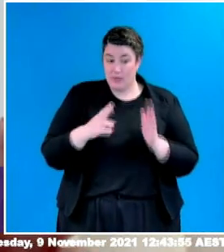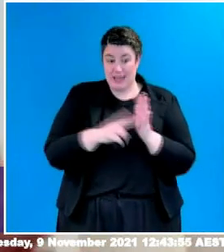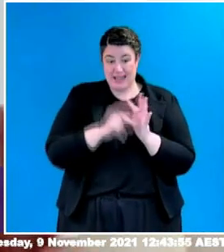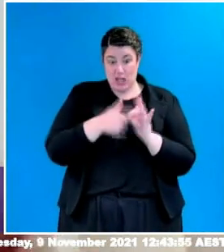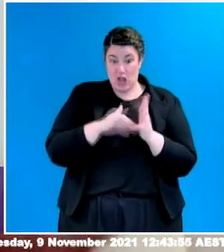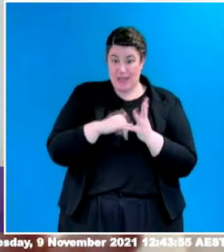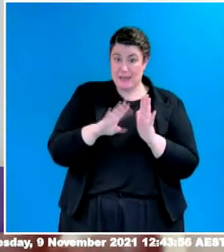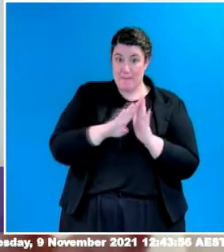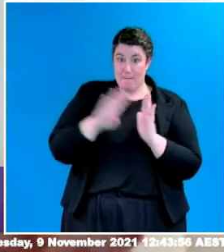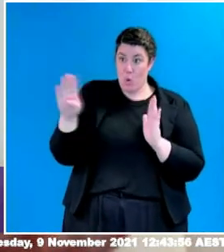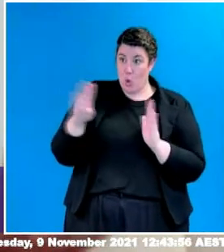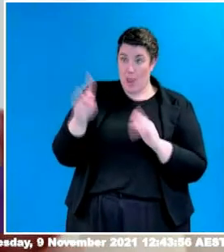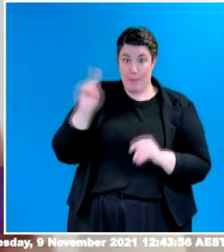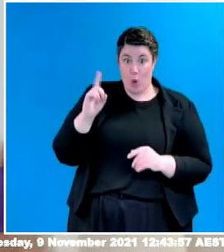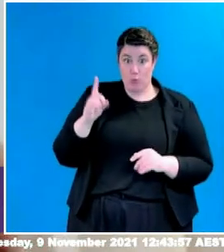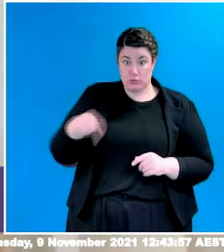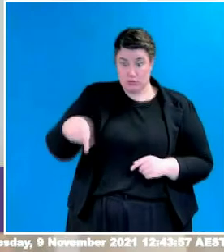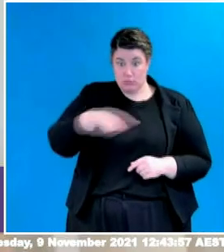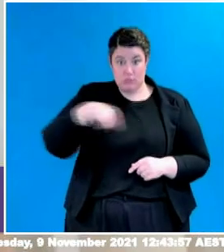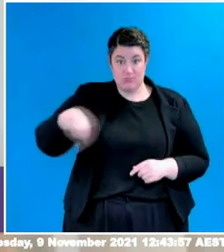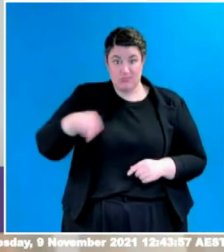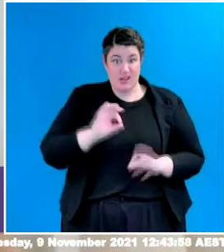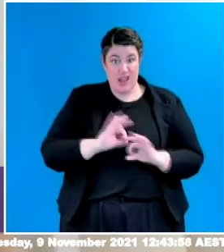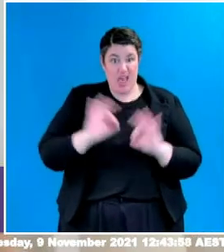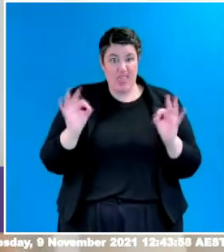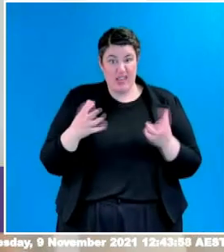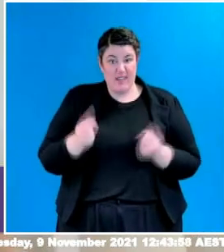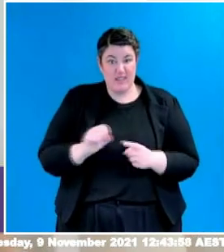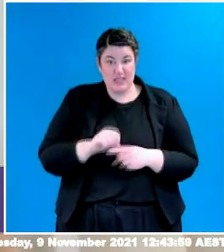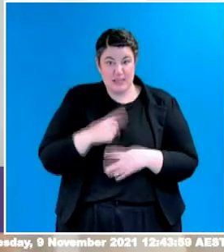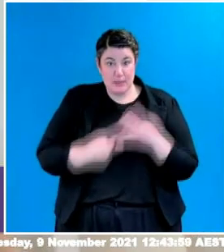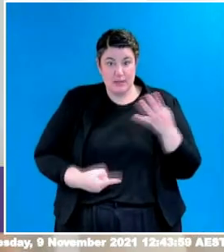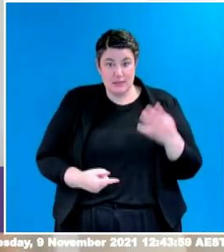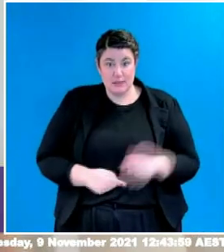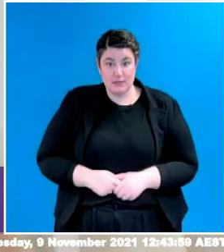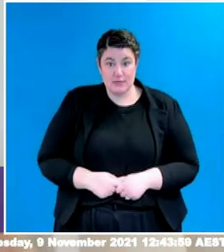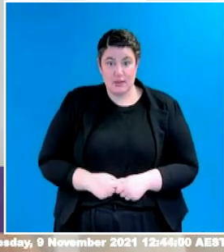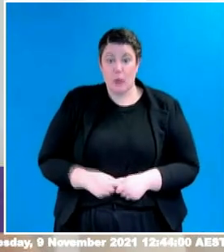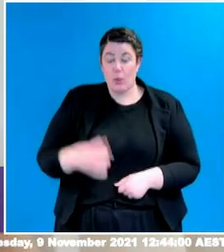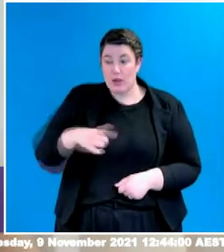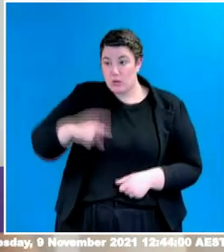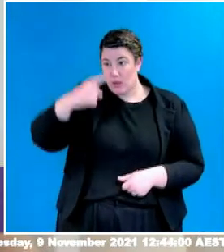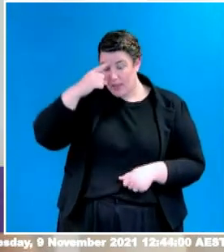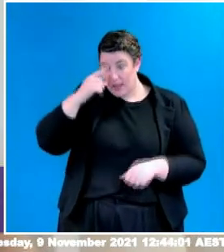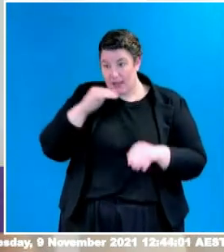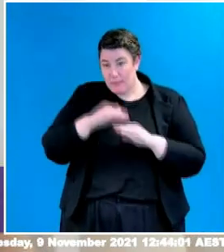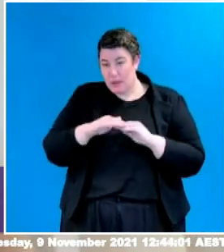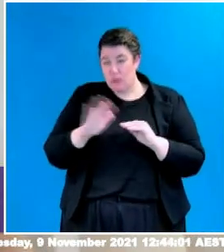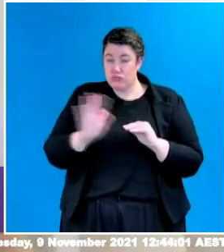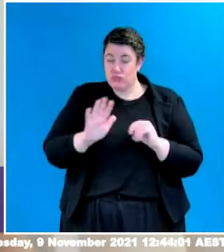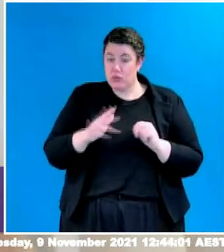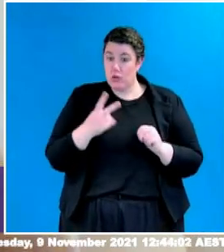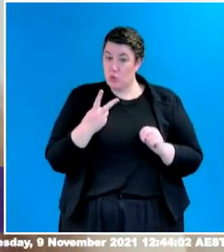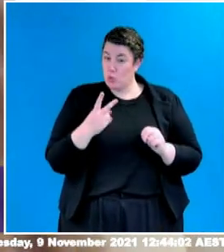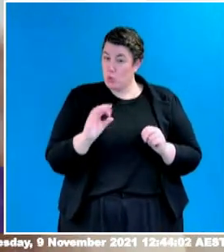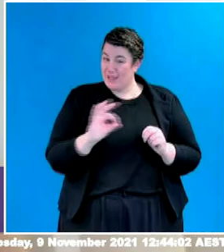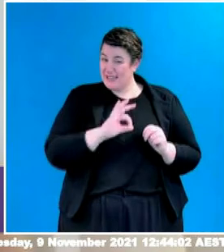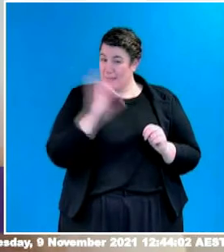We don't have any at the moment. It also means we need to think about 20 per cent, which is about the Australian